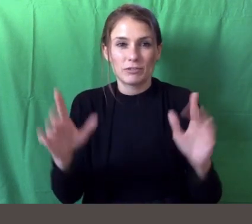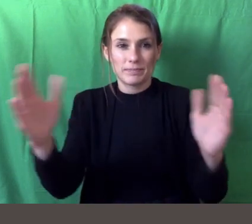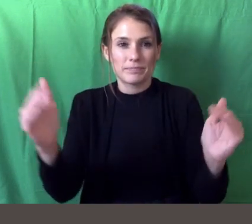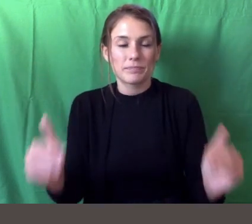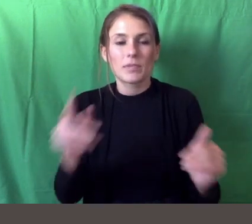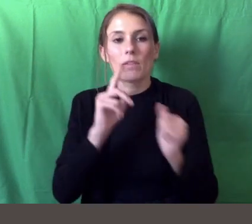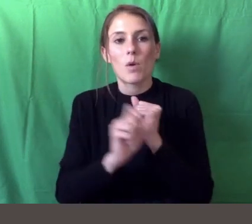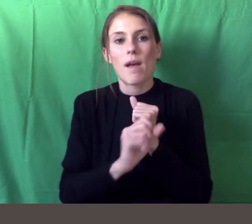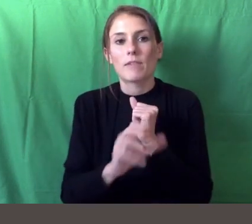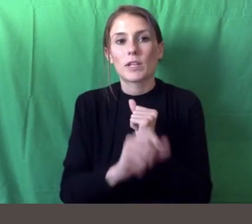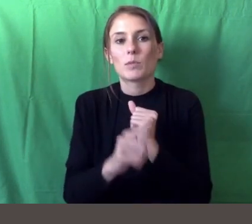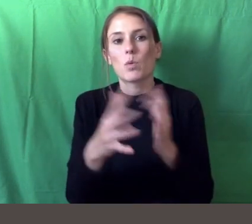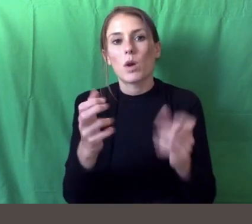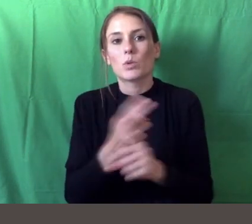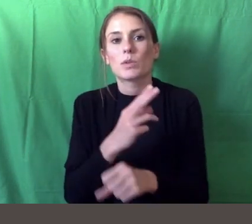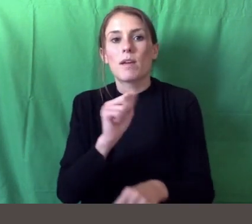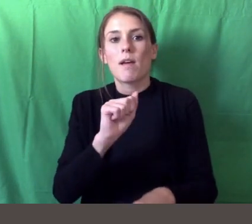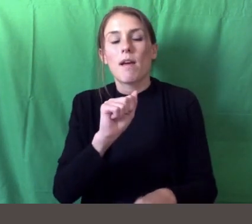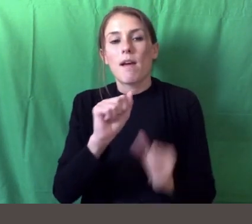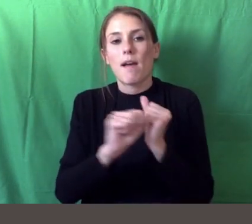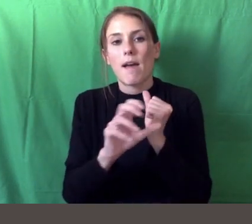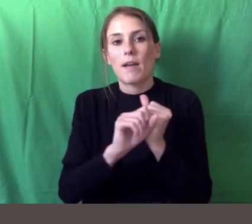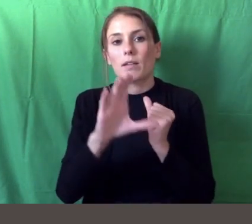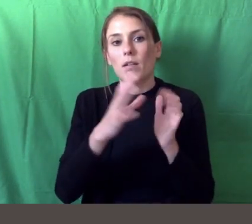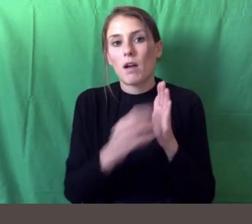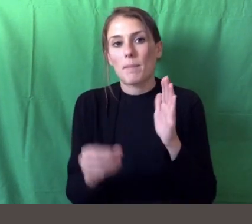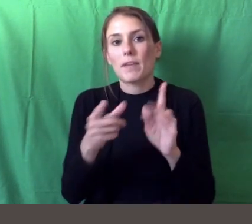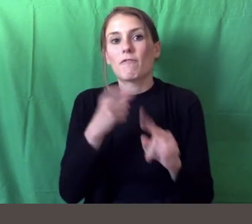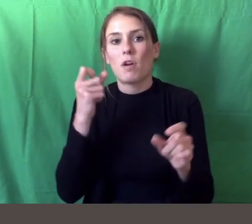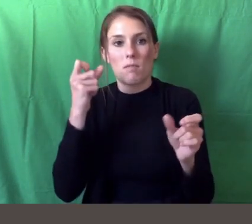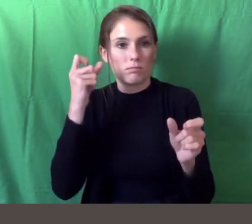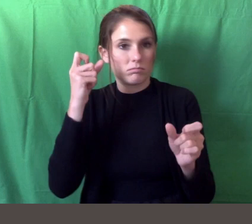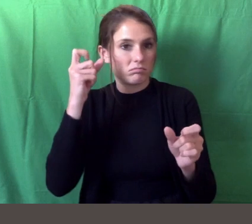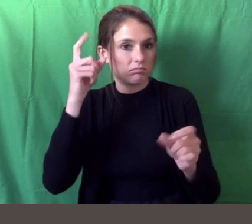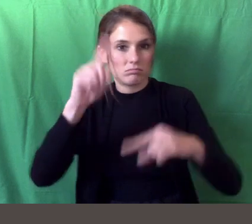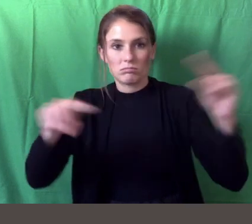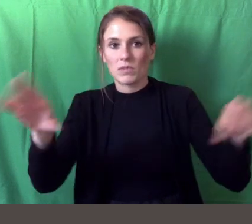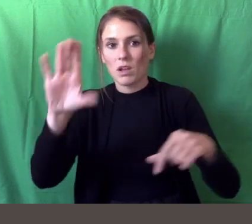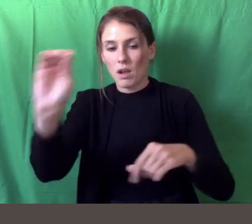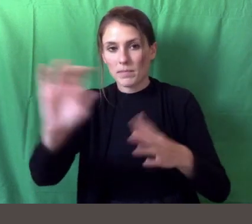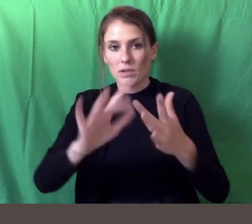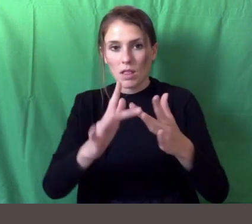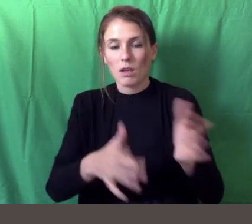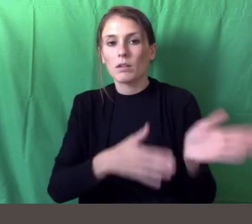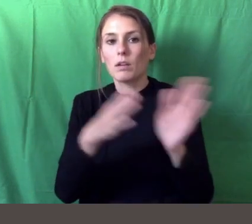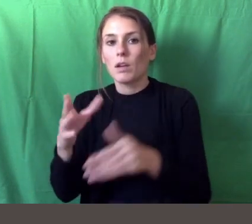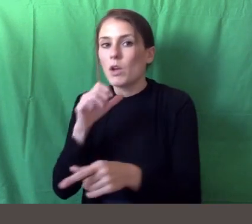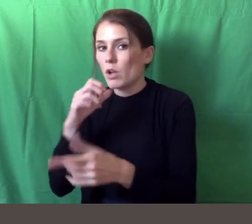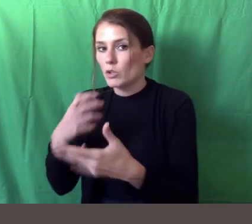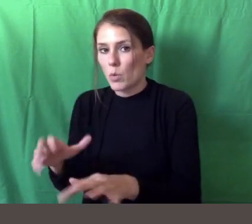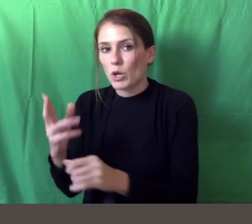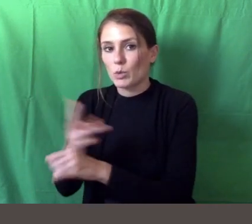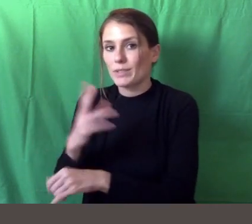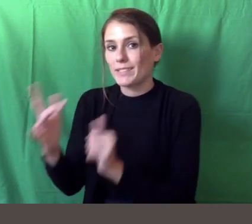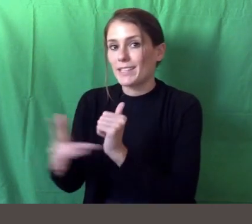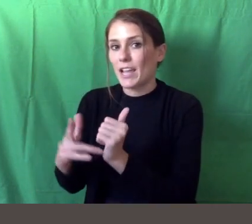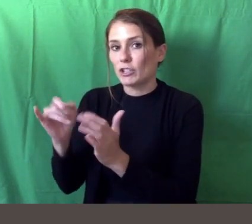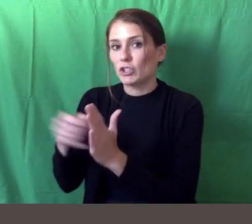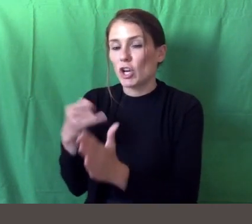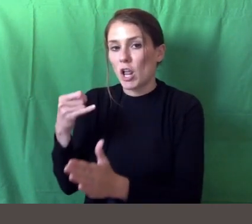For advertising, you want to use ad copy from various companies online. You would not want to use technical journals in science because, again, the language would